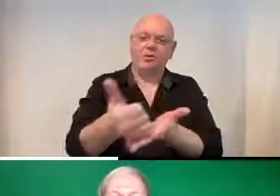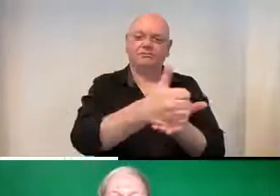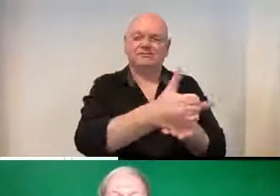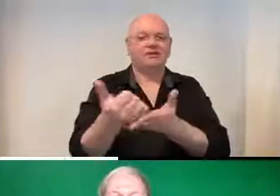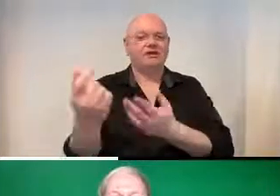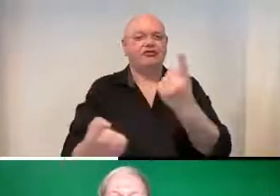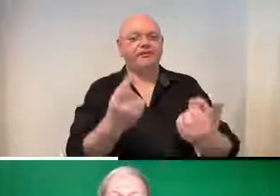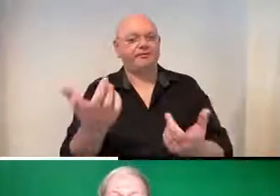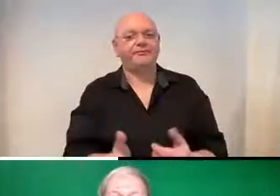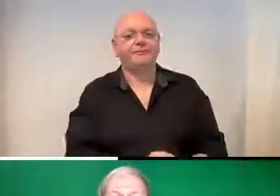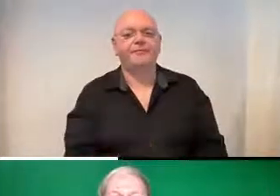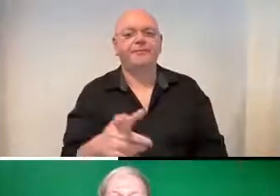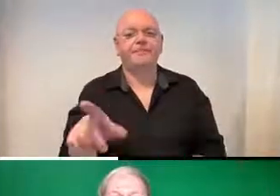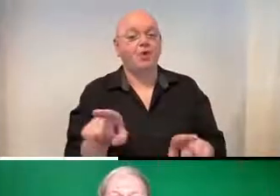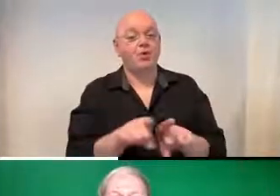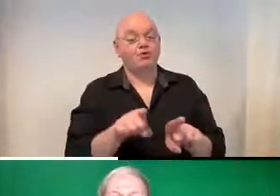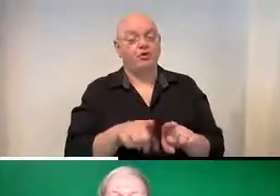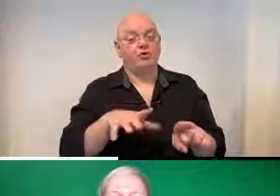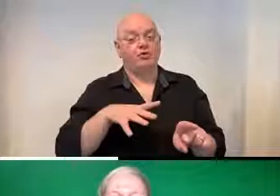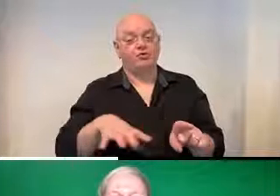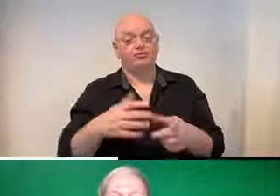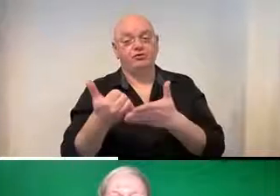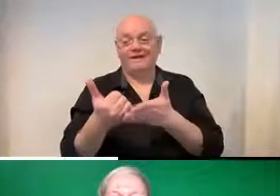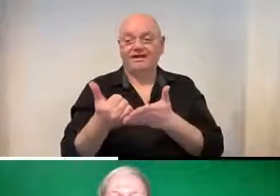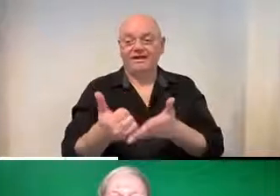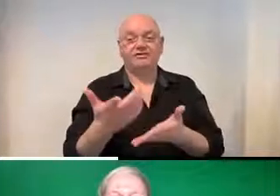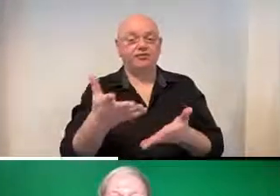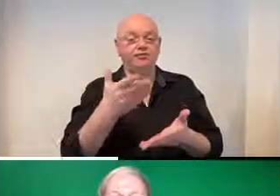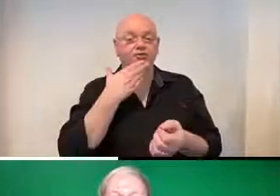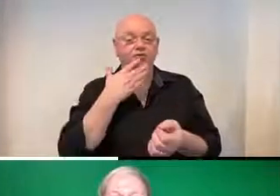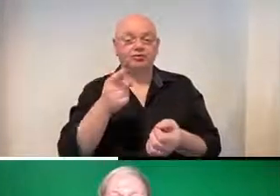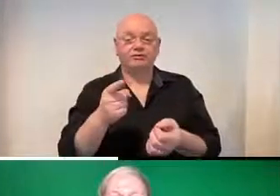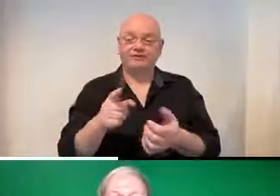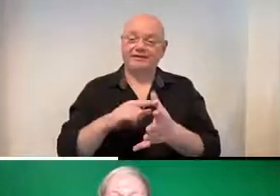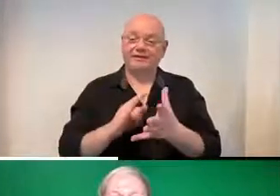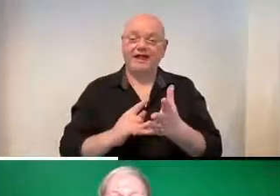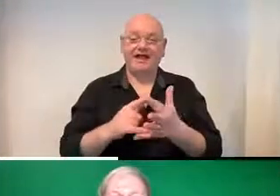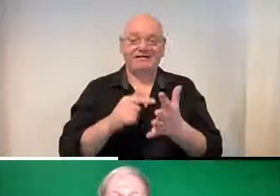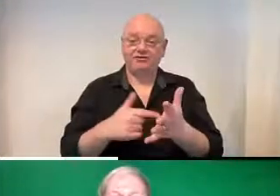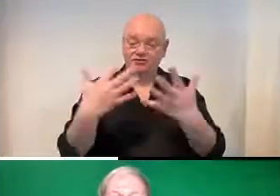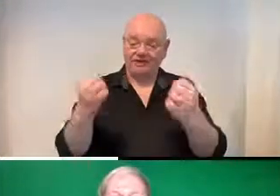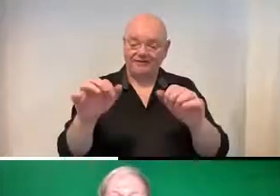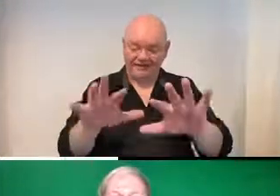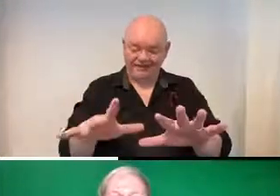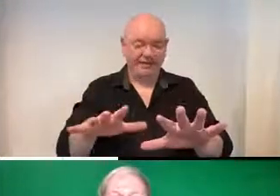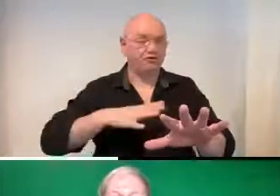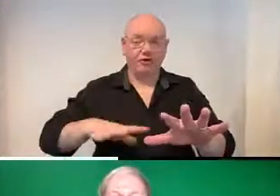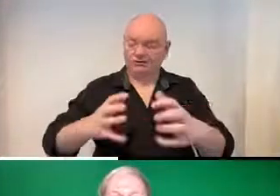in a compelling way this vision for the creative and cultural uses to help to save the South East high